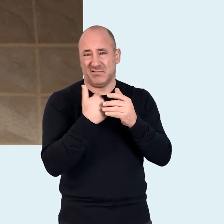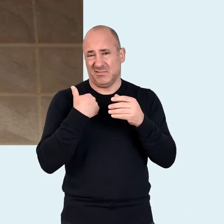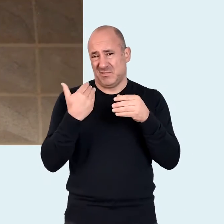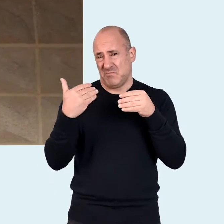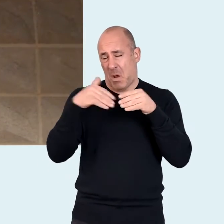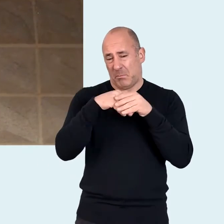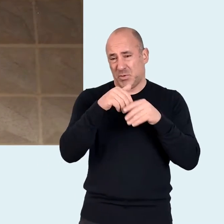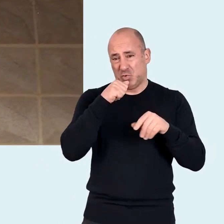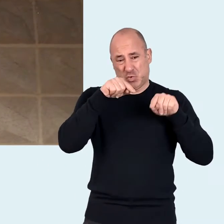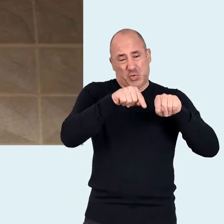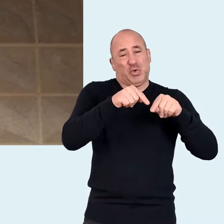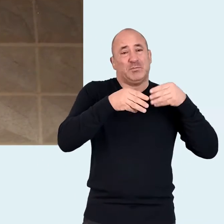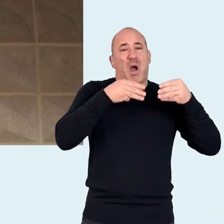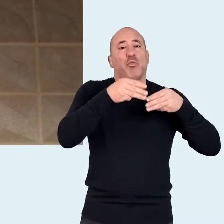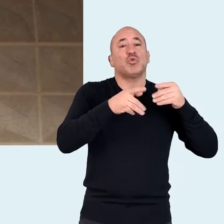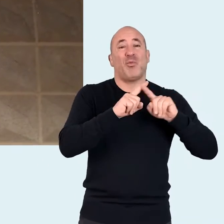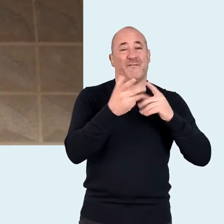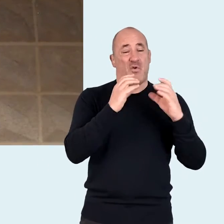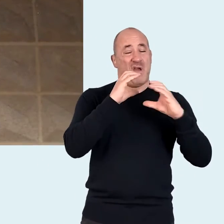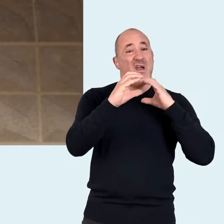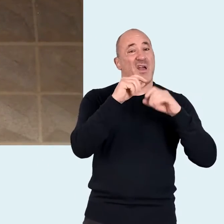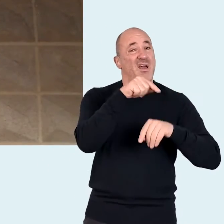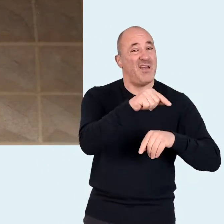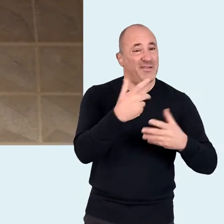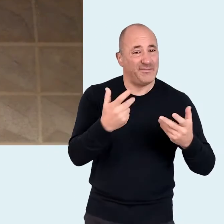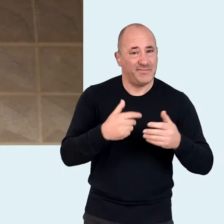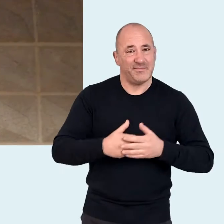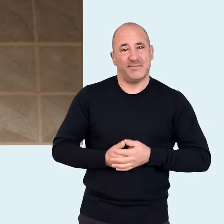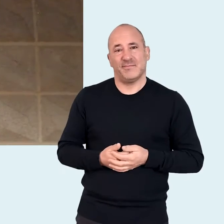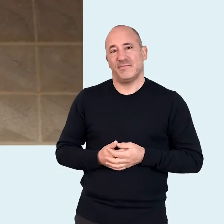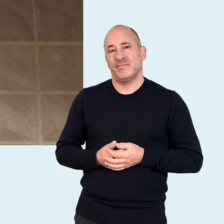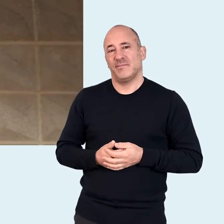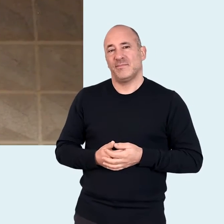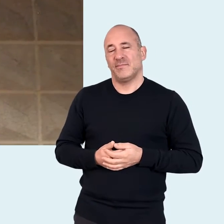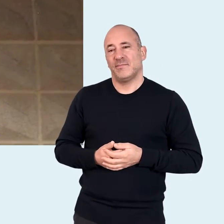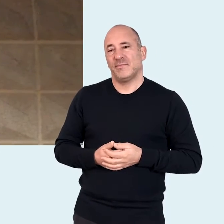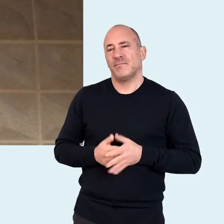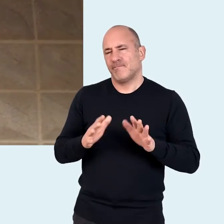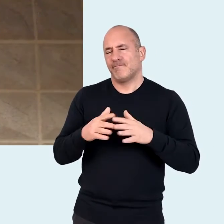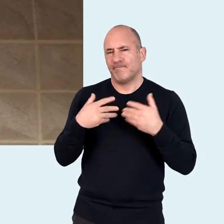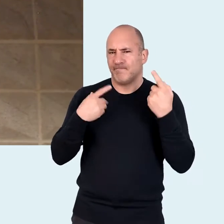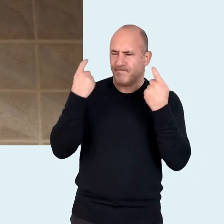language, it's for people with a learning disability, and a lot of our members use that